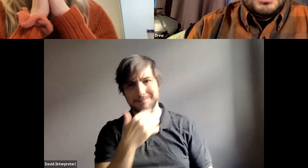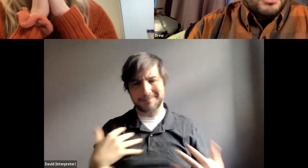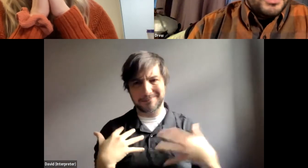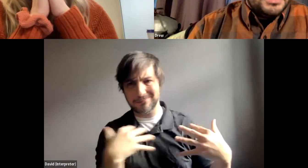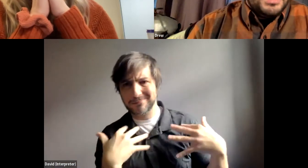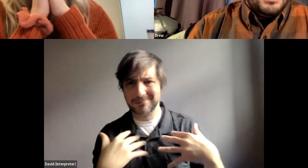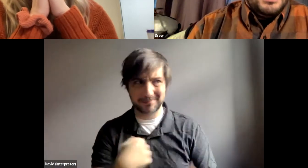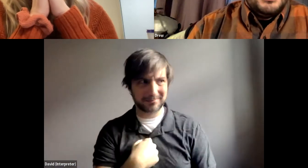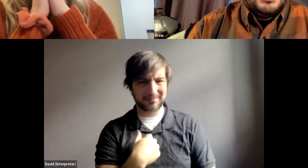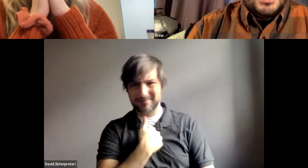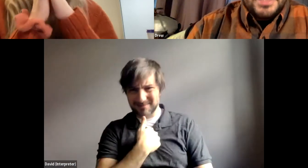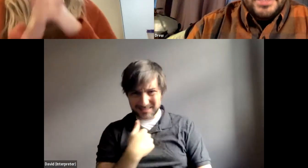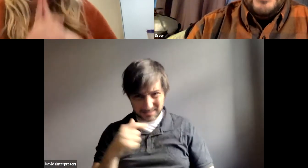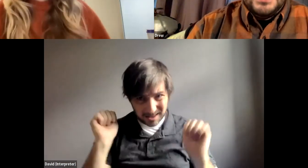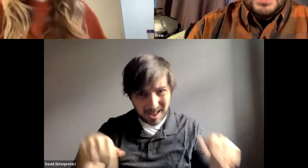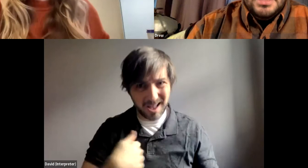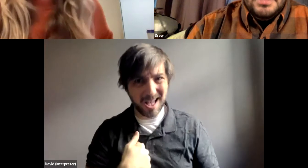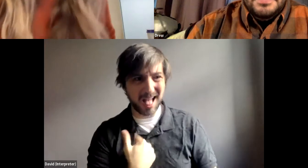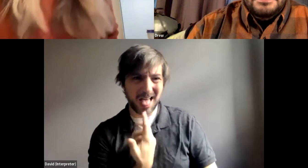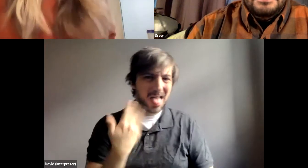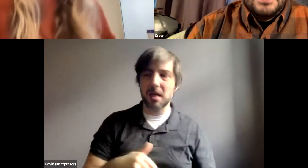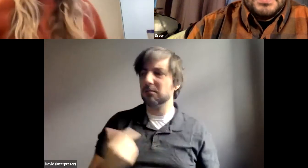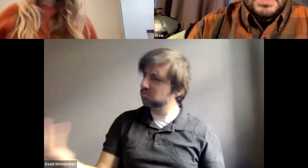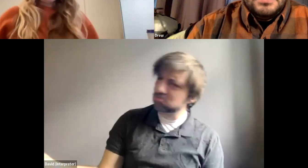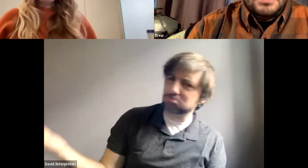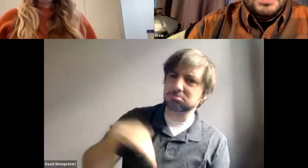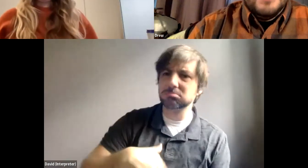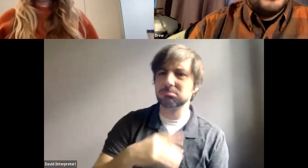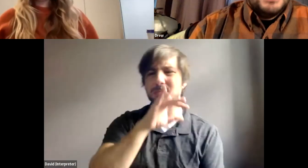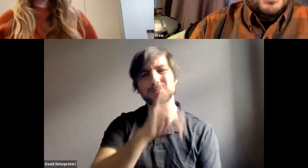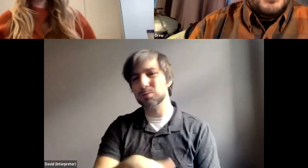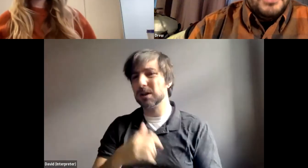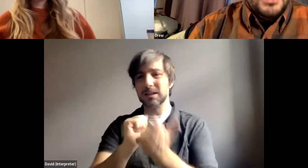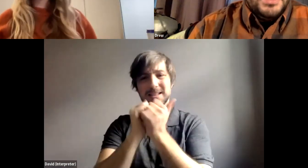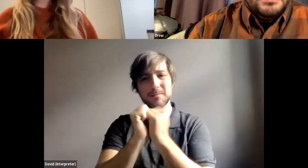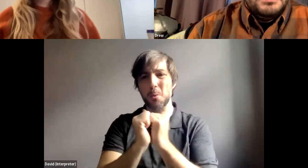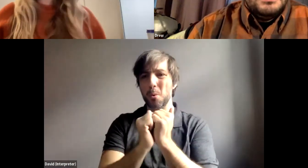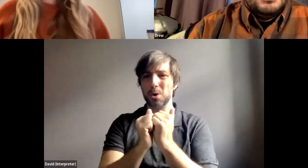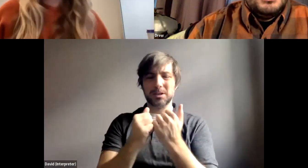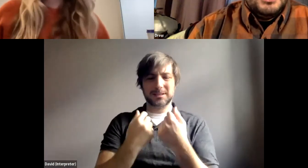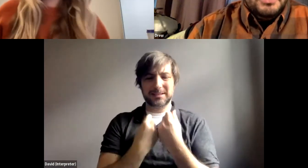sports, I think, just gives a different sense of community to